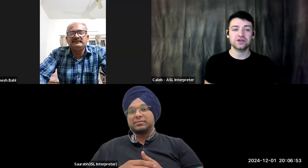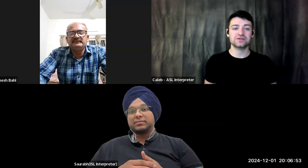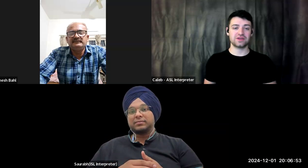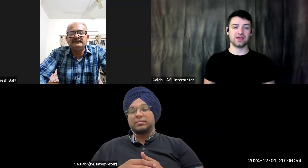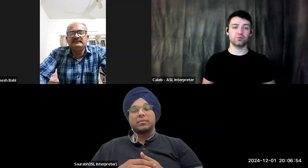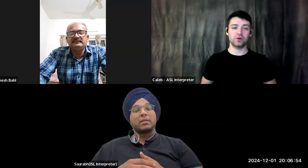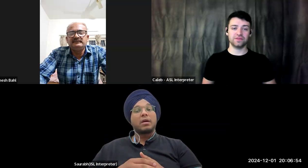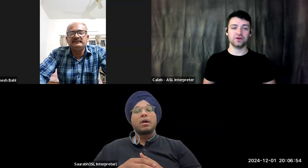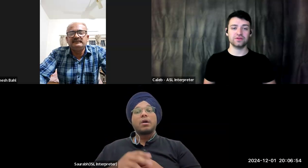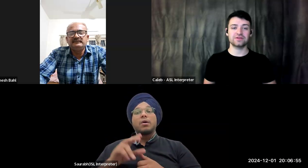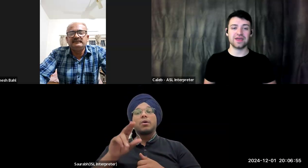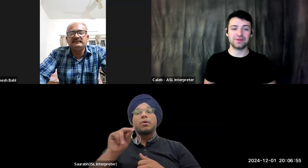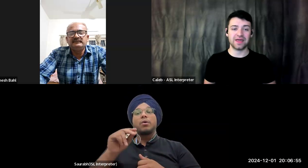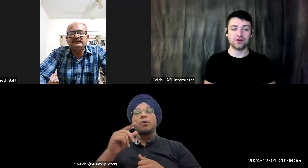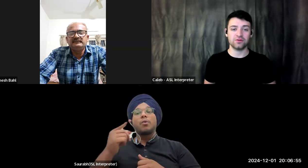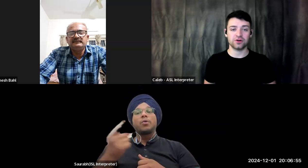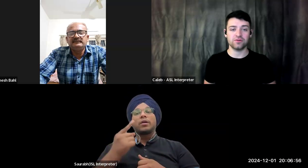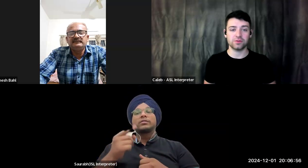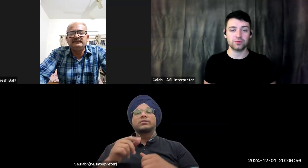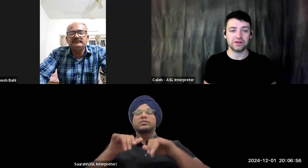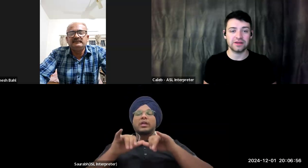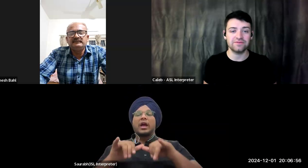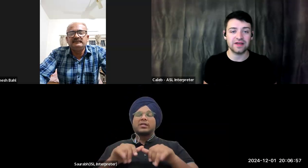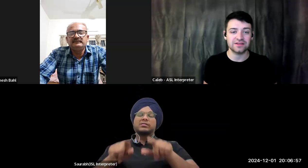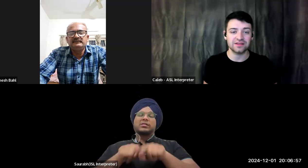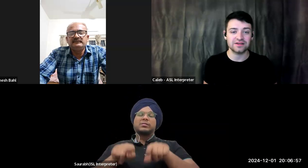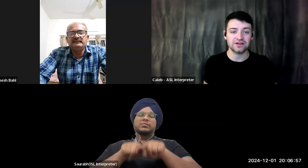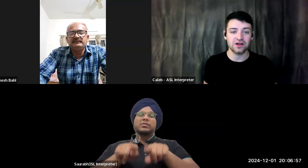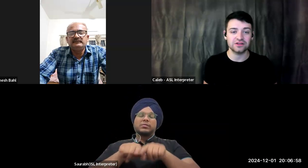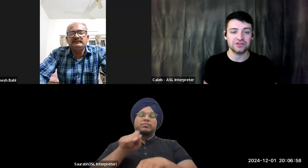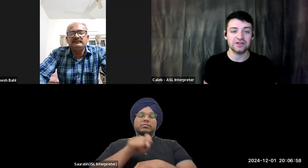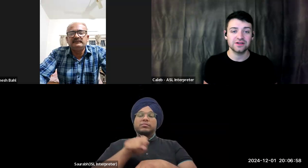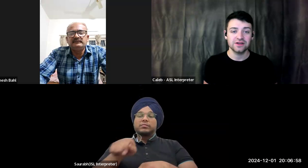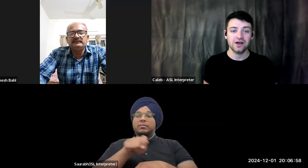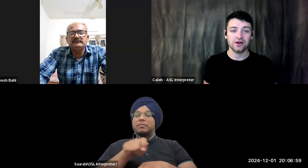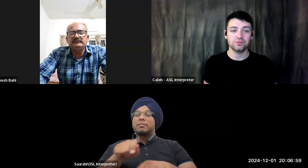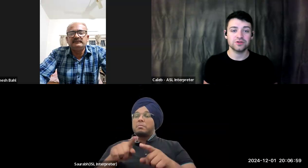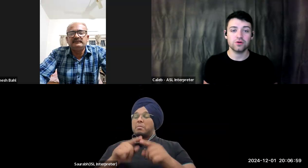not just staying with the same cane over and over, but really advancing that technology.